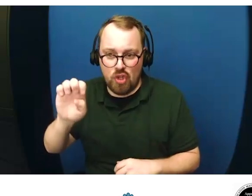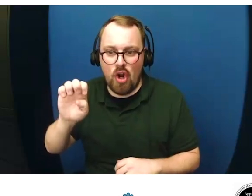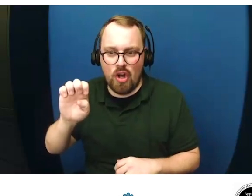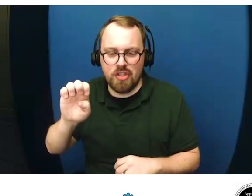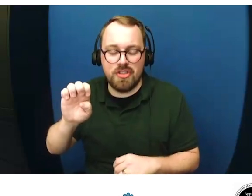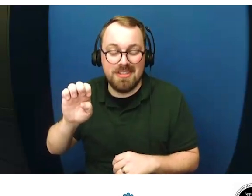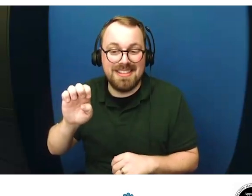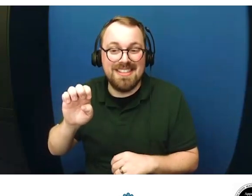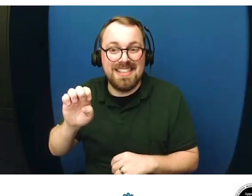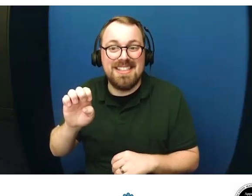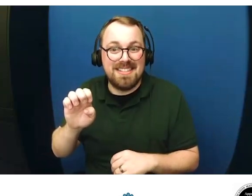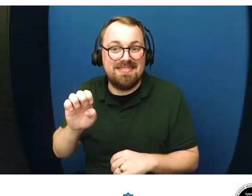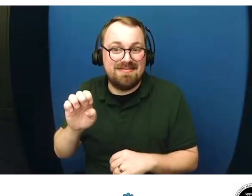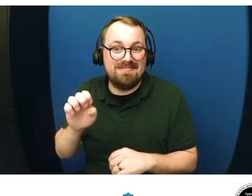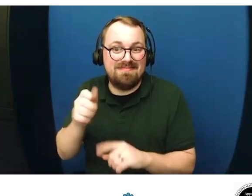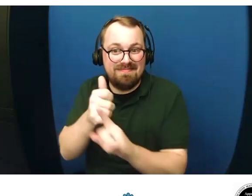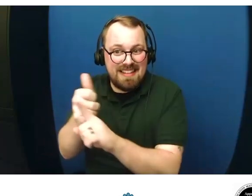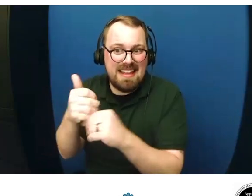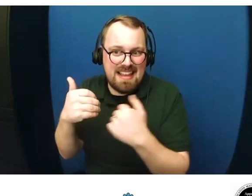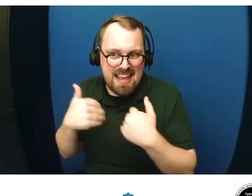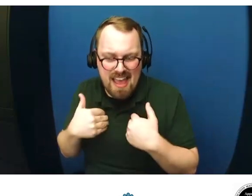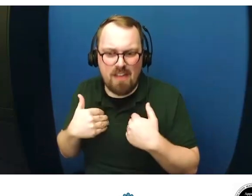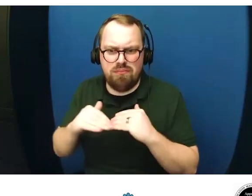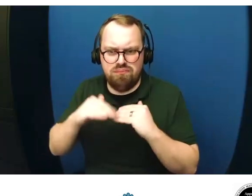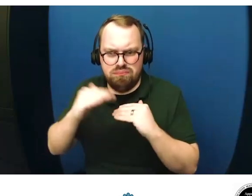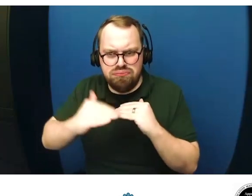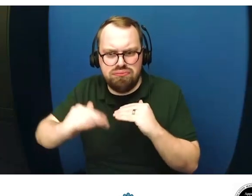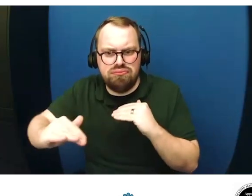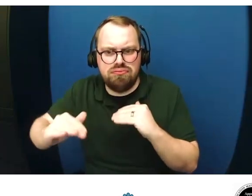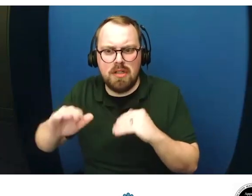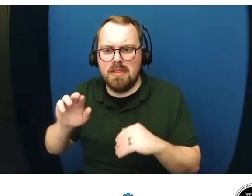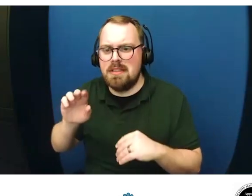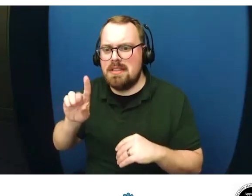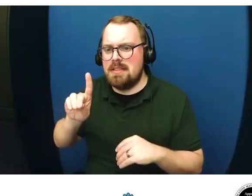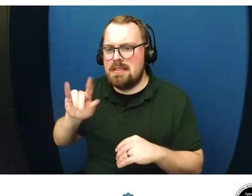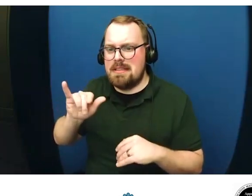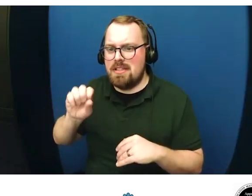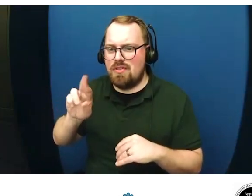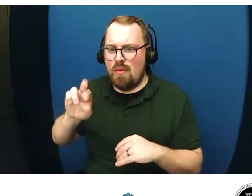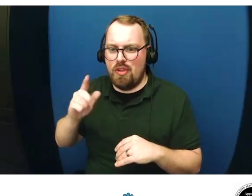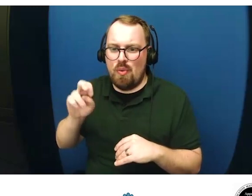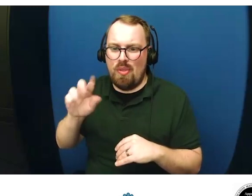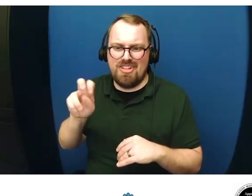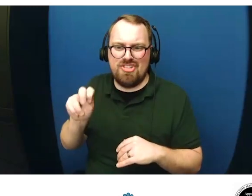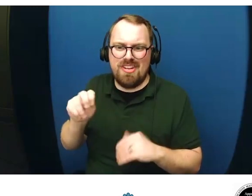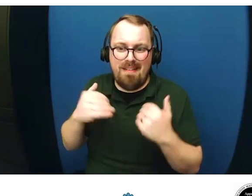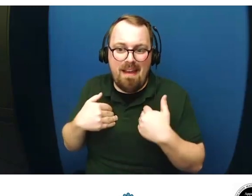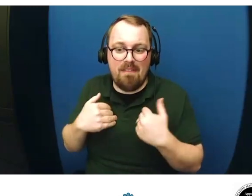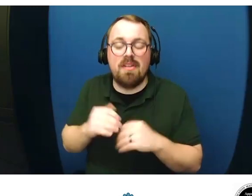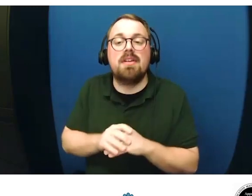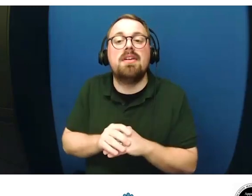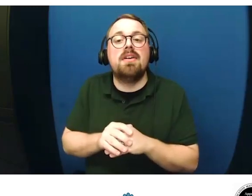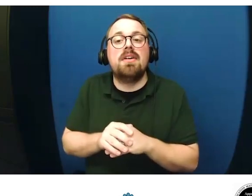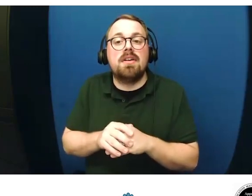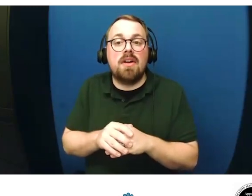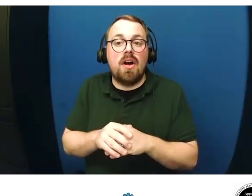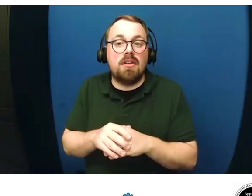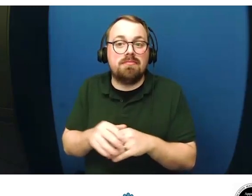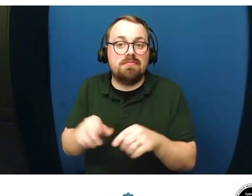have fairly significant dysregulation. That they're having issues with proprioception,